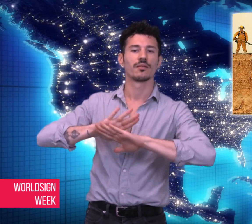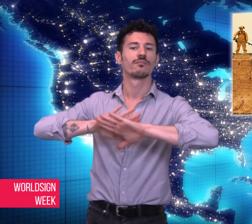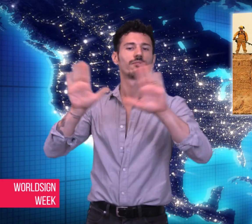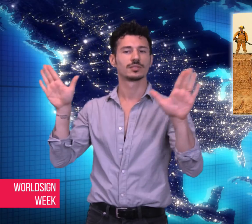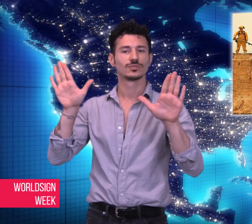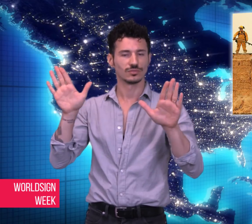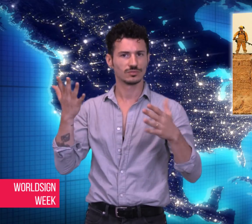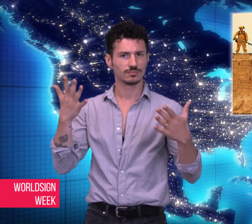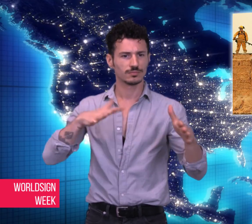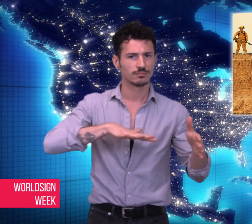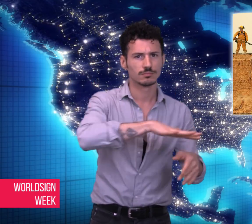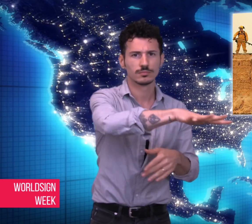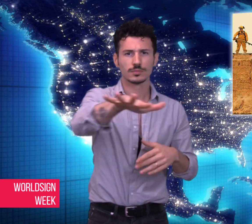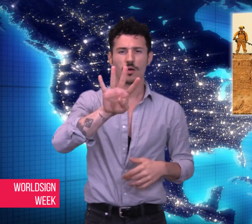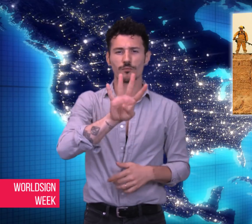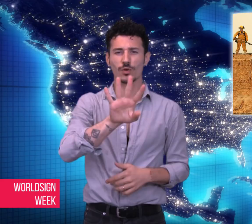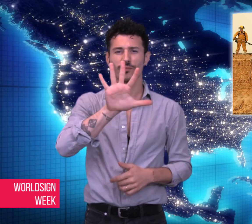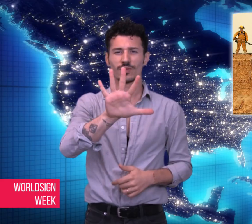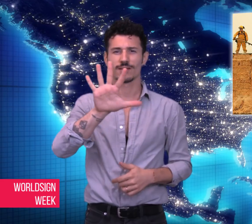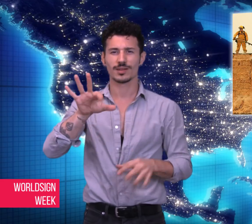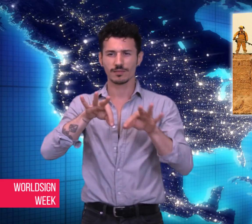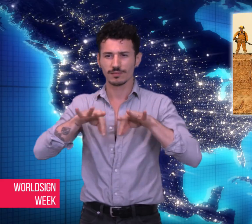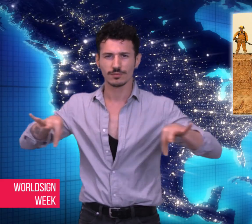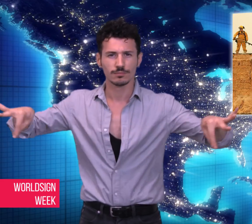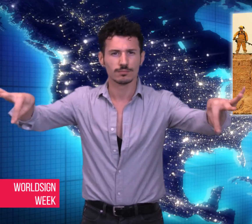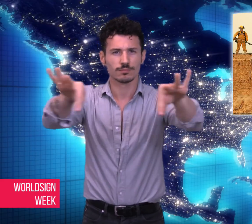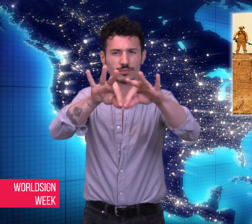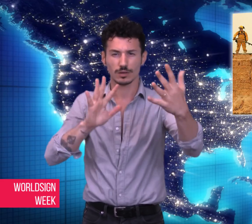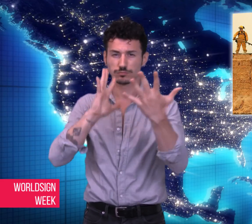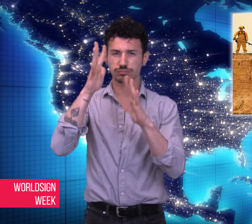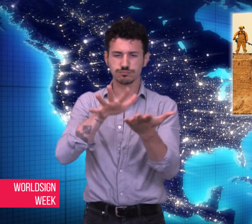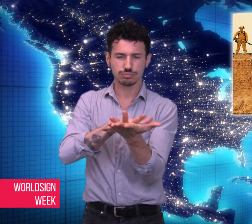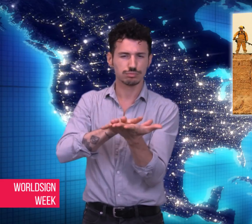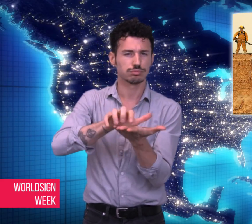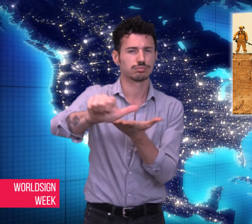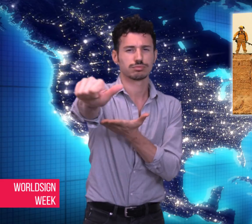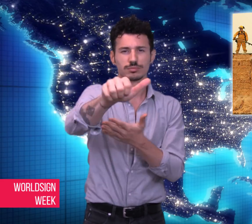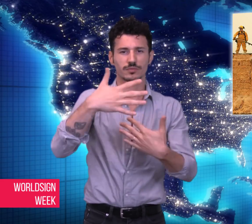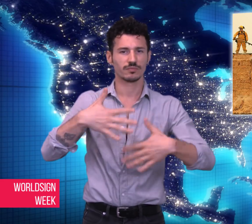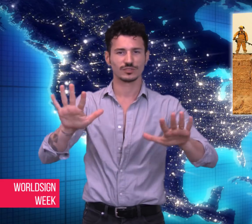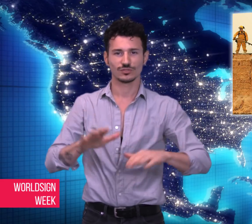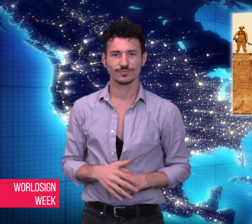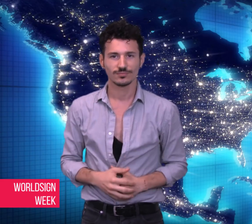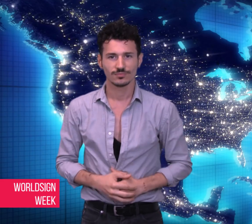square miles have burned by Tuesday.